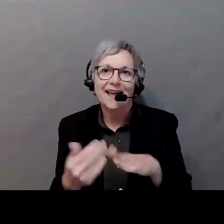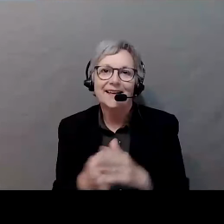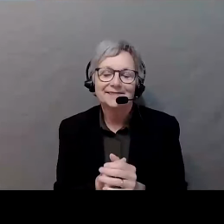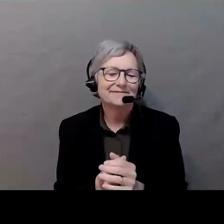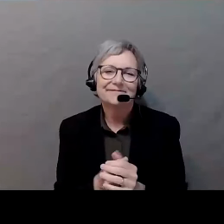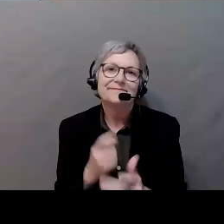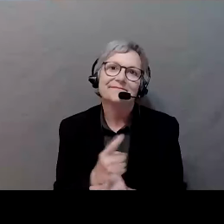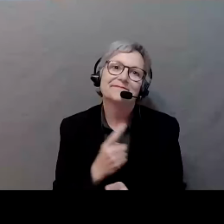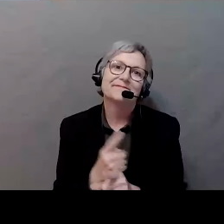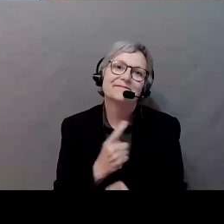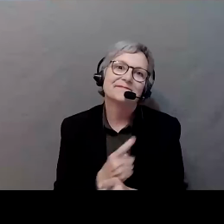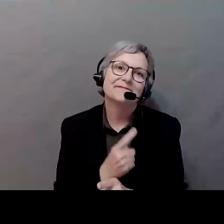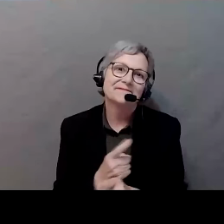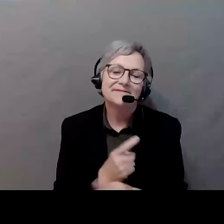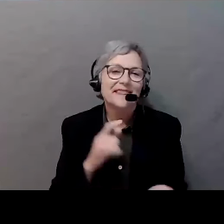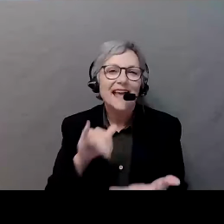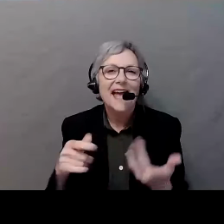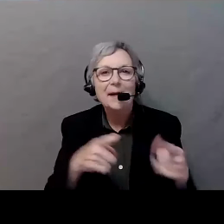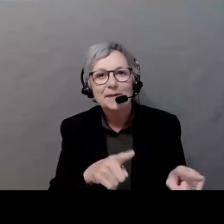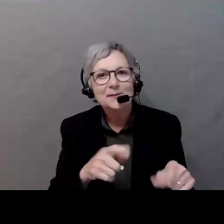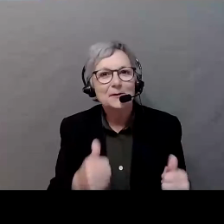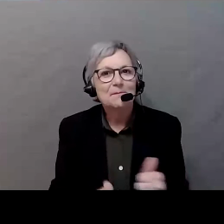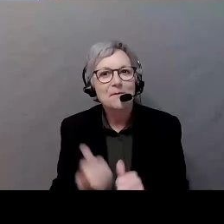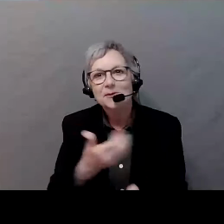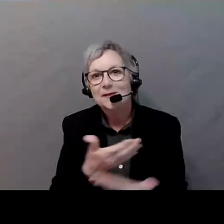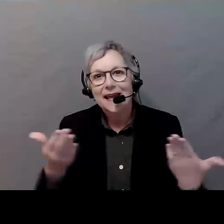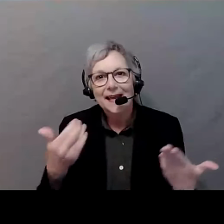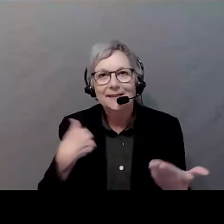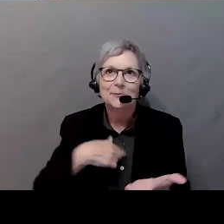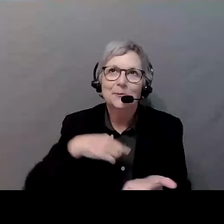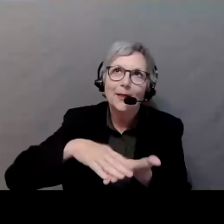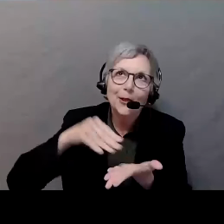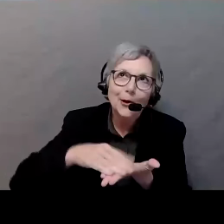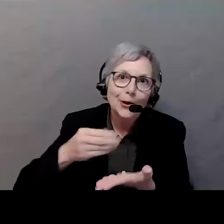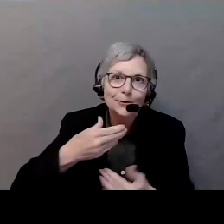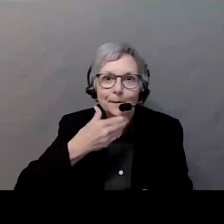WE EVOLVE AS HUMANS AND WE LEARN AND DO BETTER AND I CAN ONLY